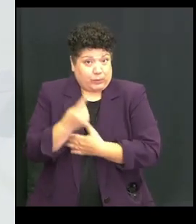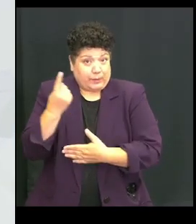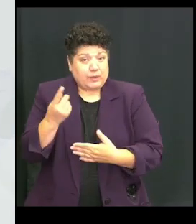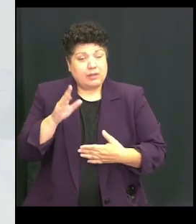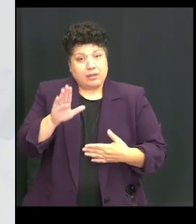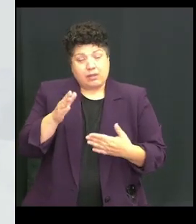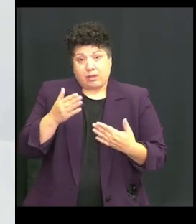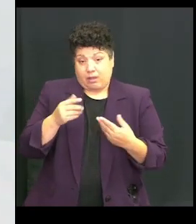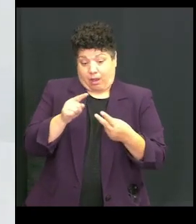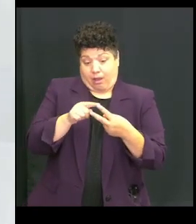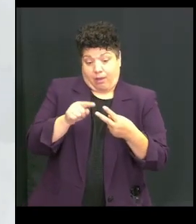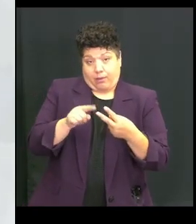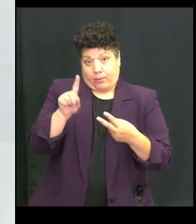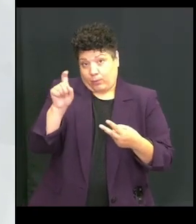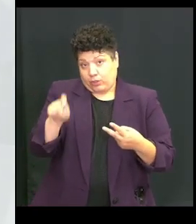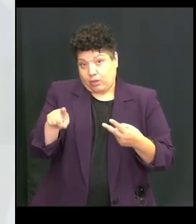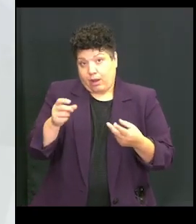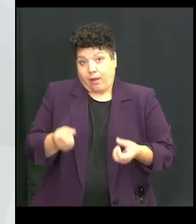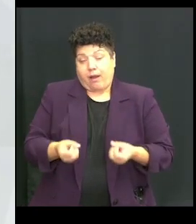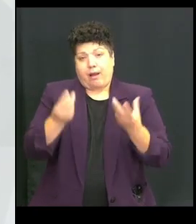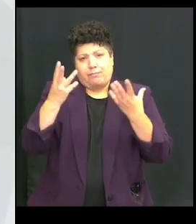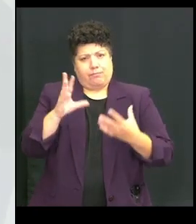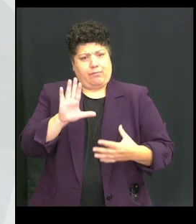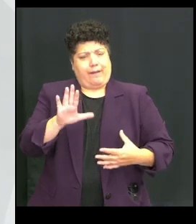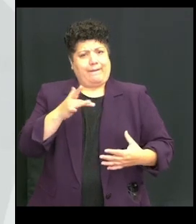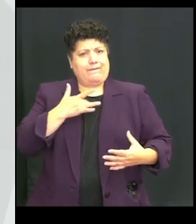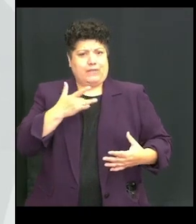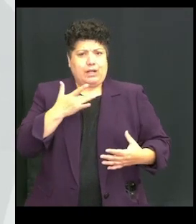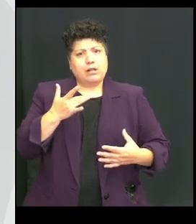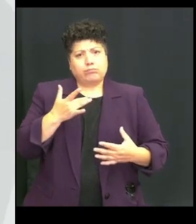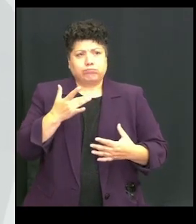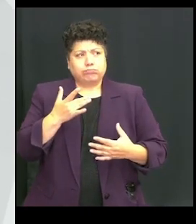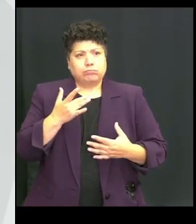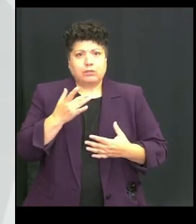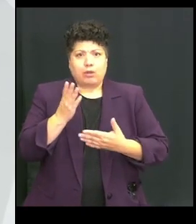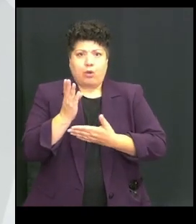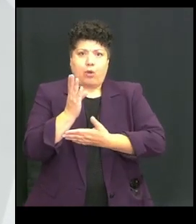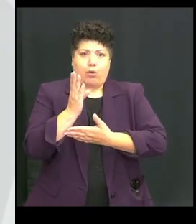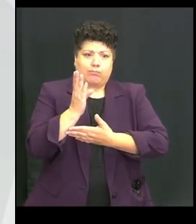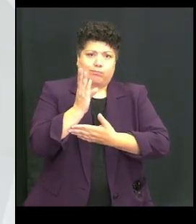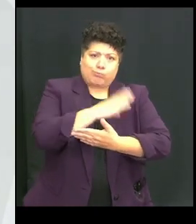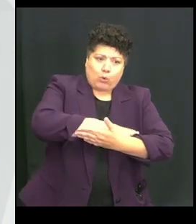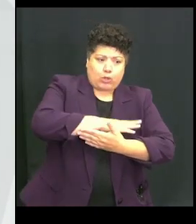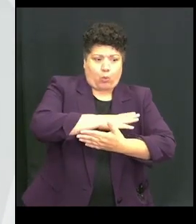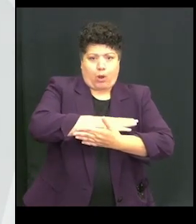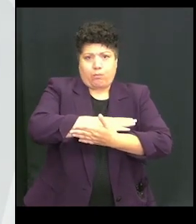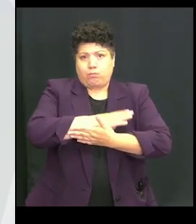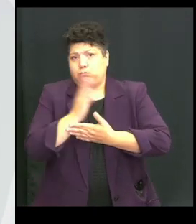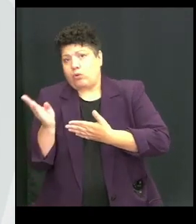how much of what we think is polarization here in Canada simply a cultural bleed off